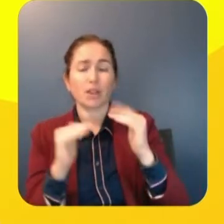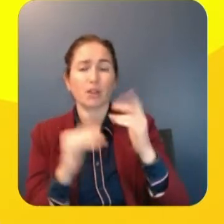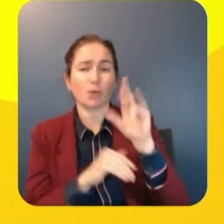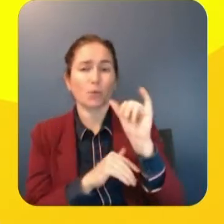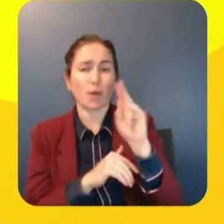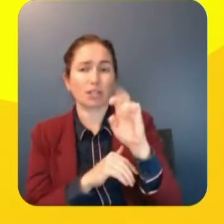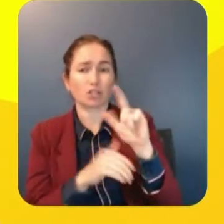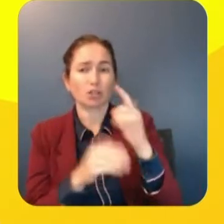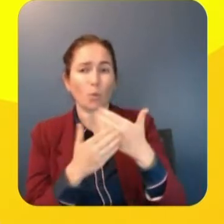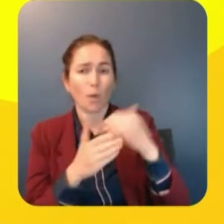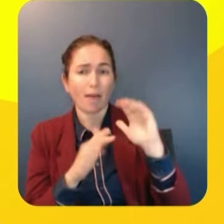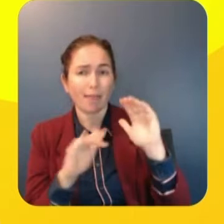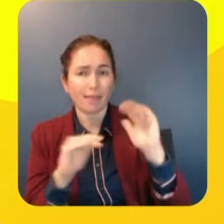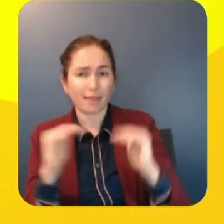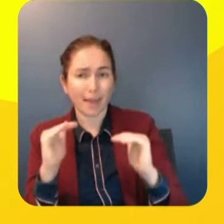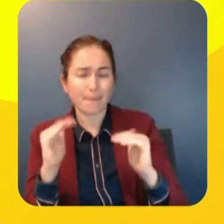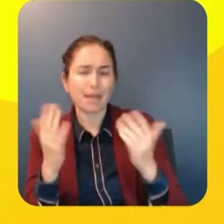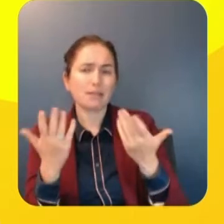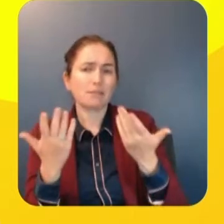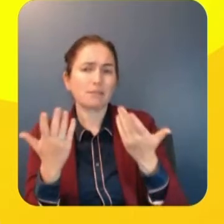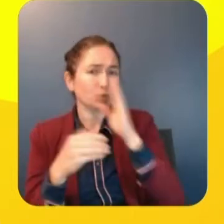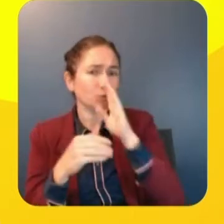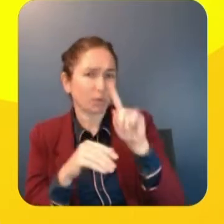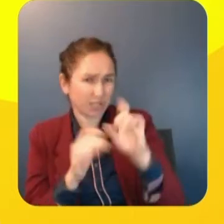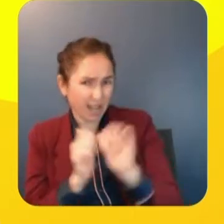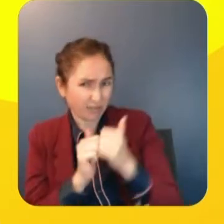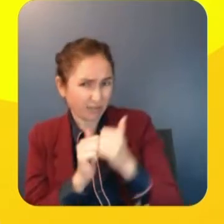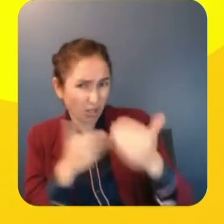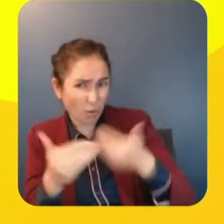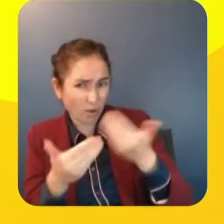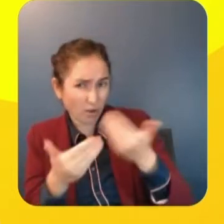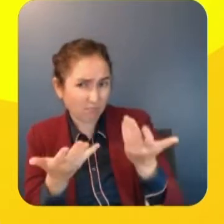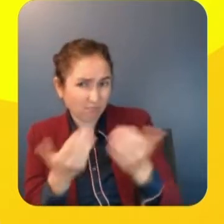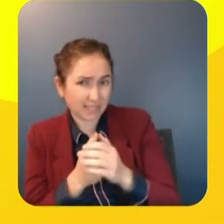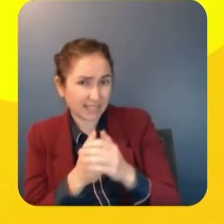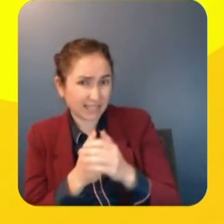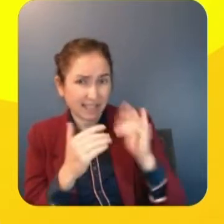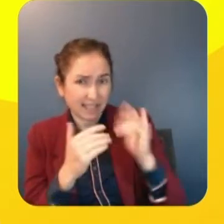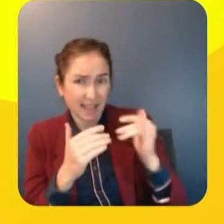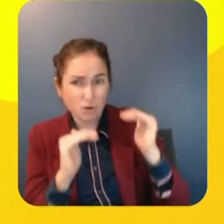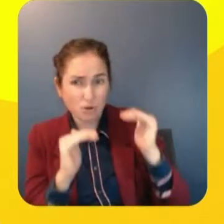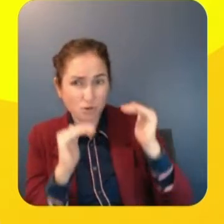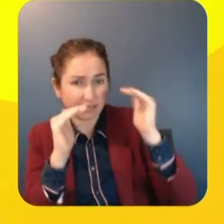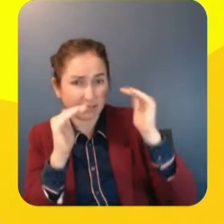So, direct question, how is that going, and is it progressing as you would have hoped it would have done?